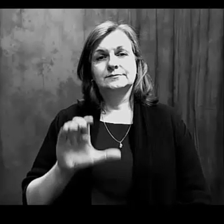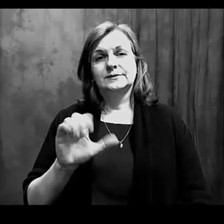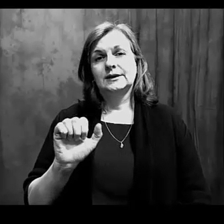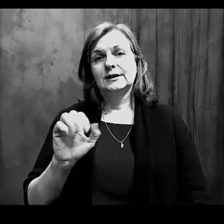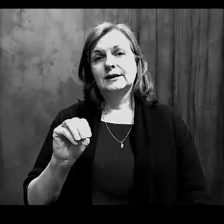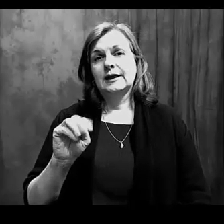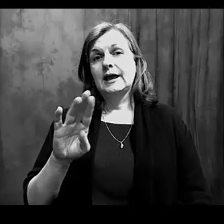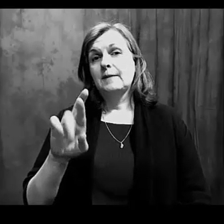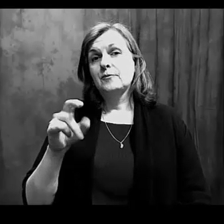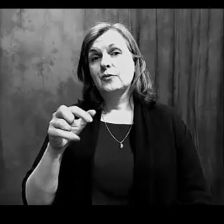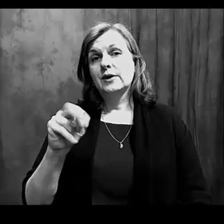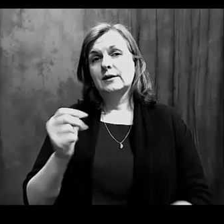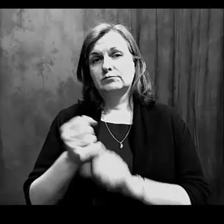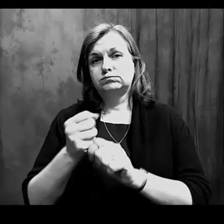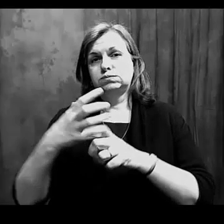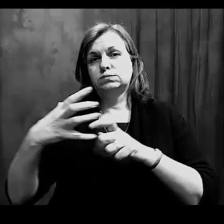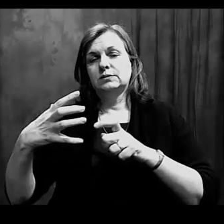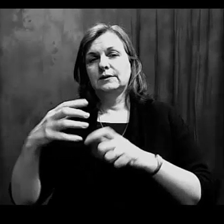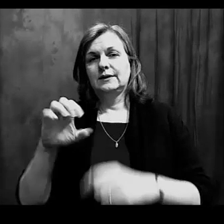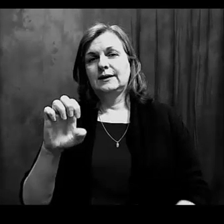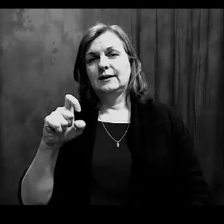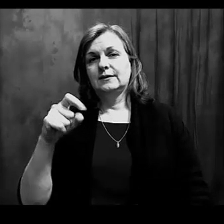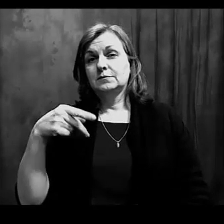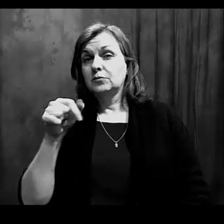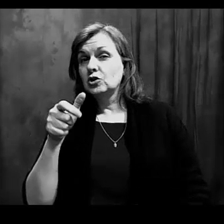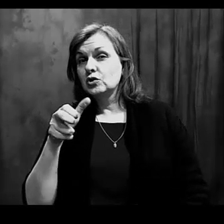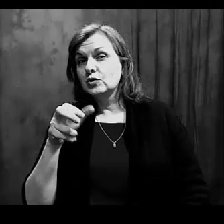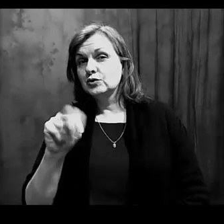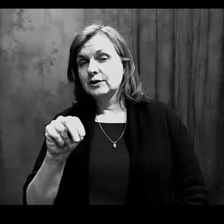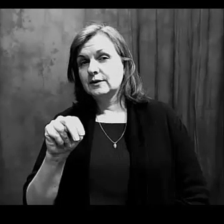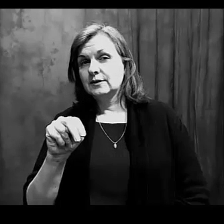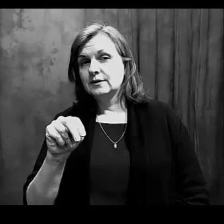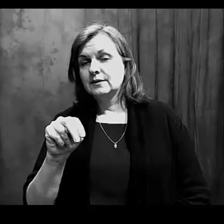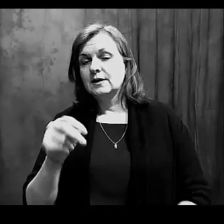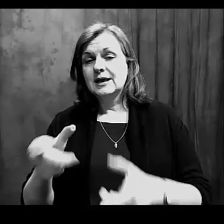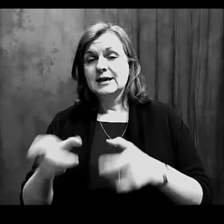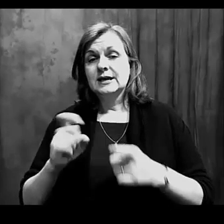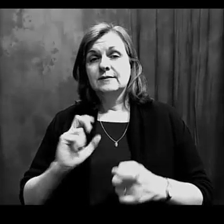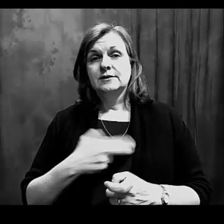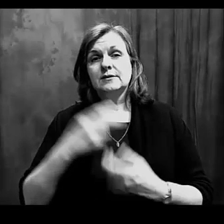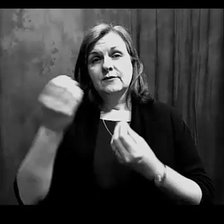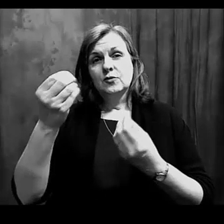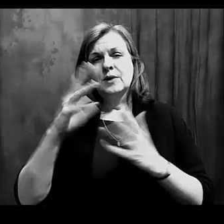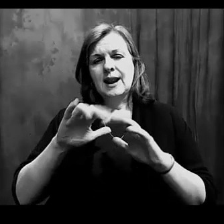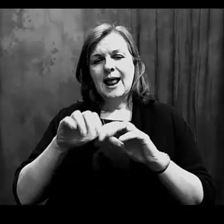The cambrian explosion gives us a lot of information about how organisms